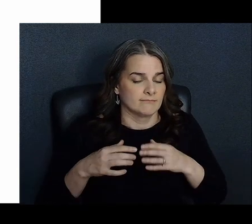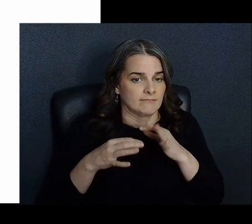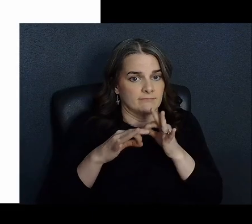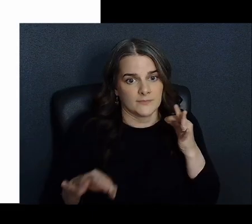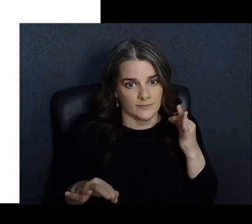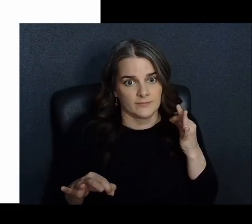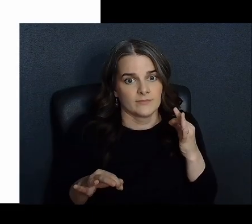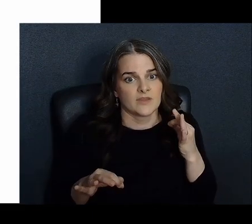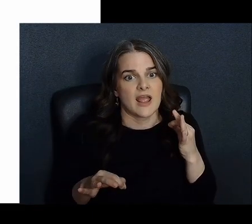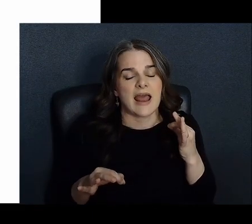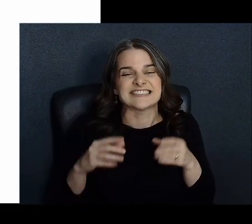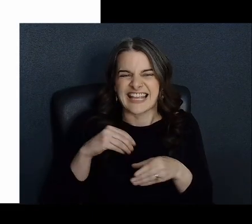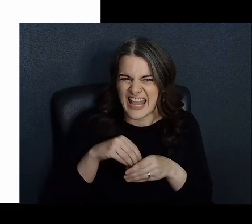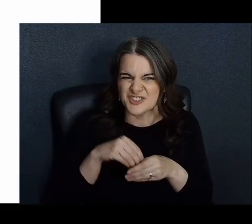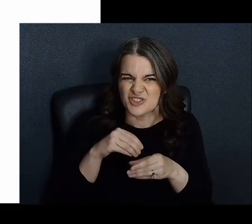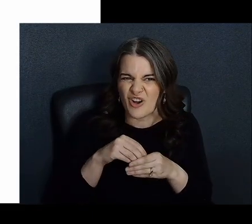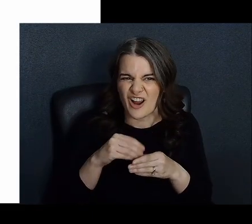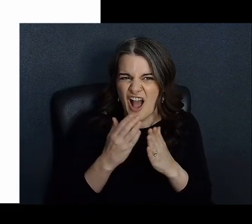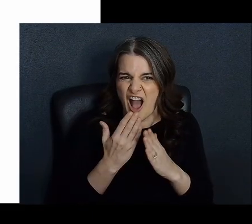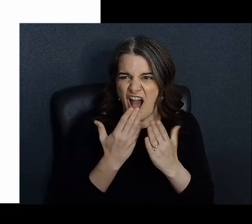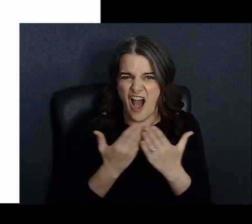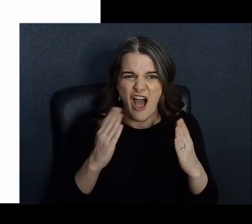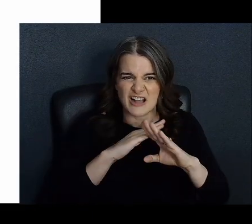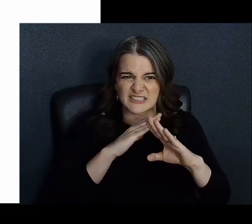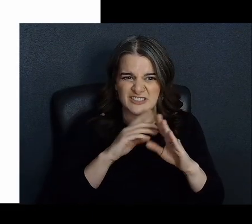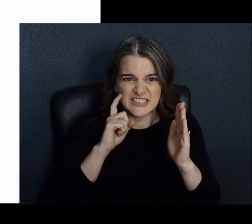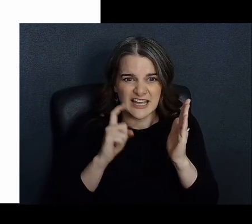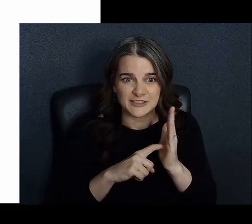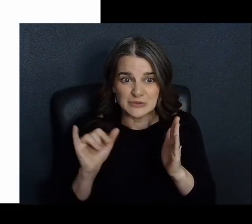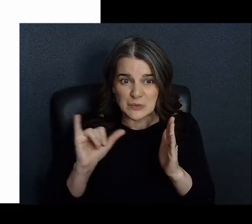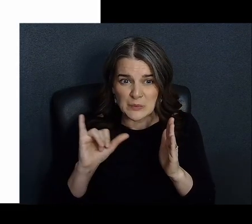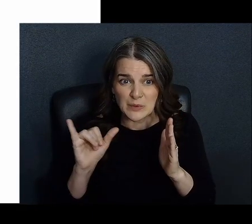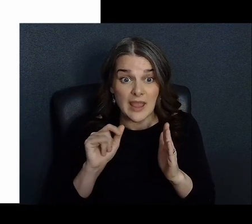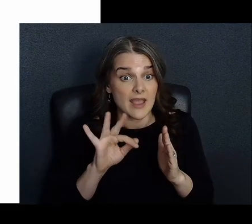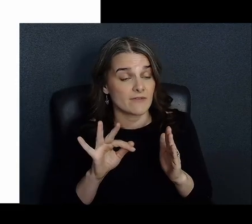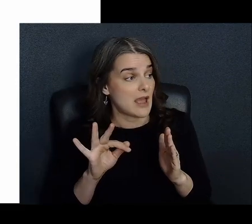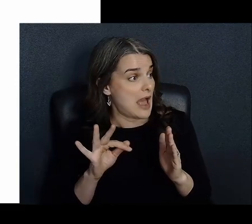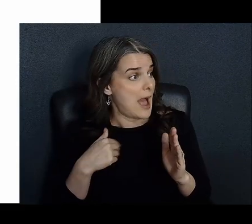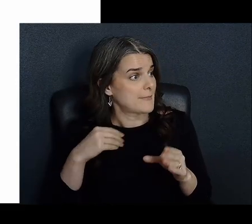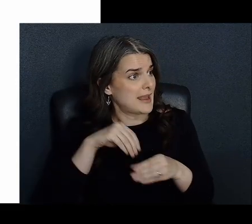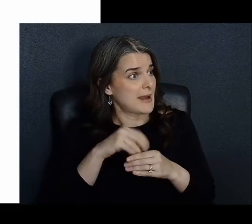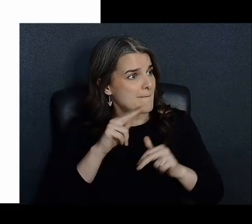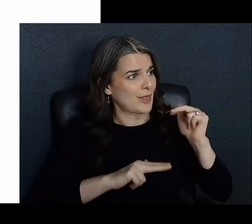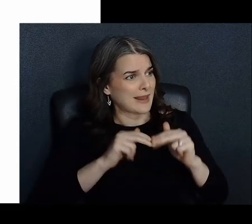So some times that you're in an unfamiliar location, that might be helpful to have that